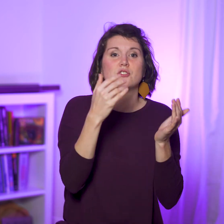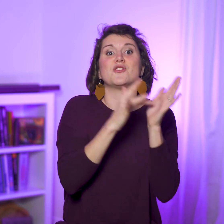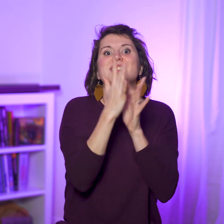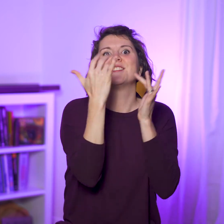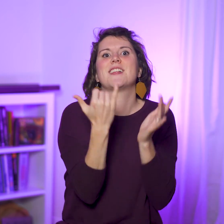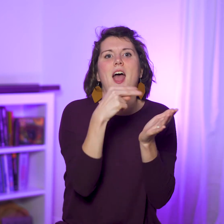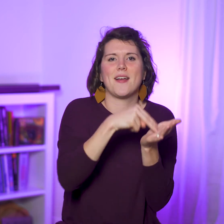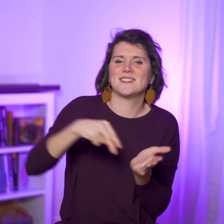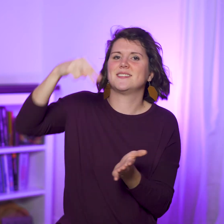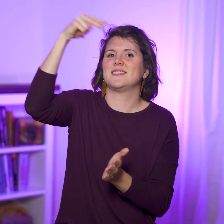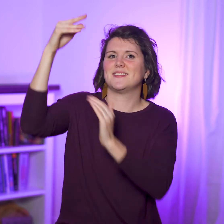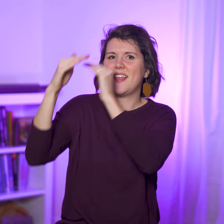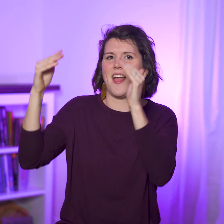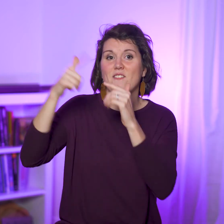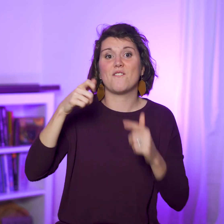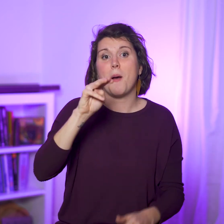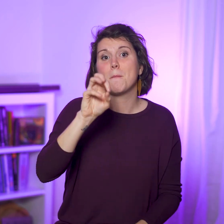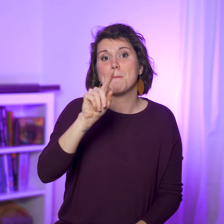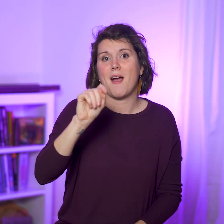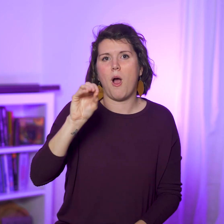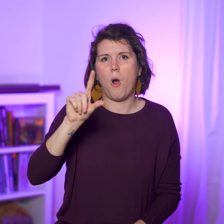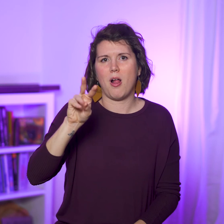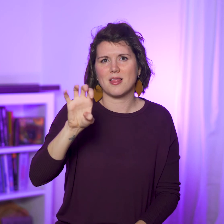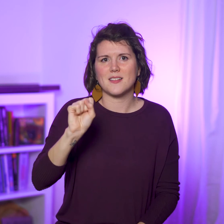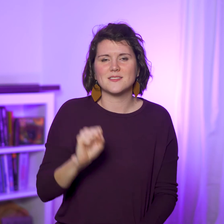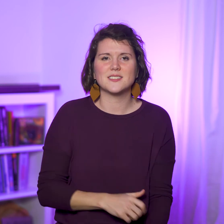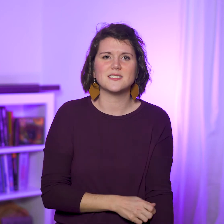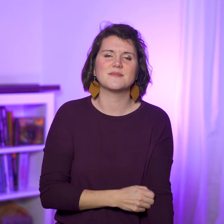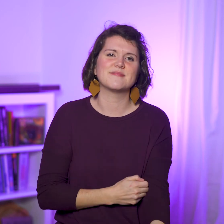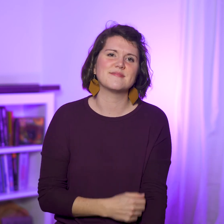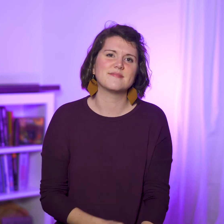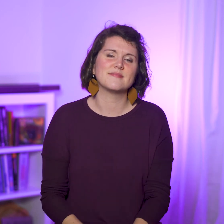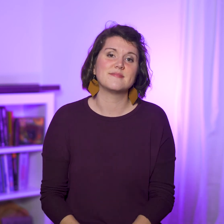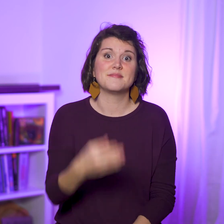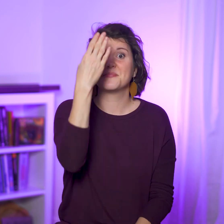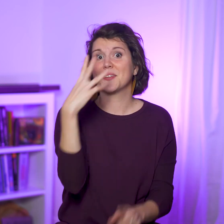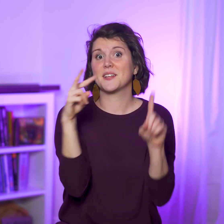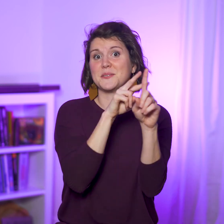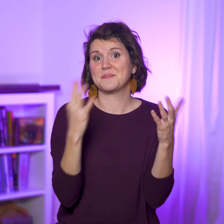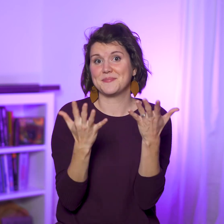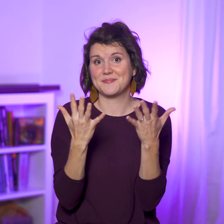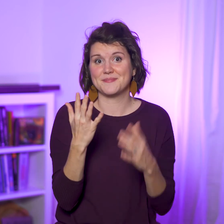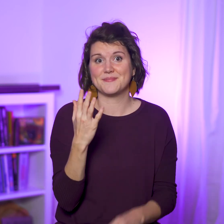Jesus ascends to heaven from the Mount of Olives. The God Shot: